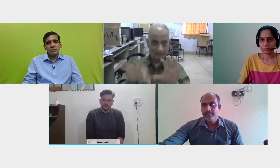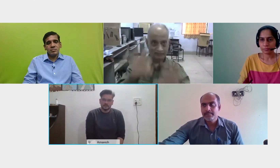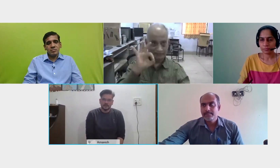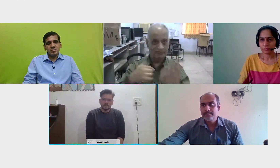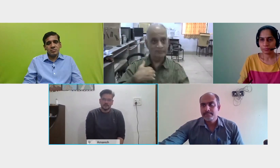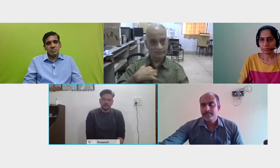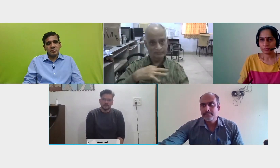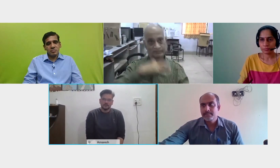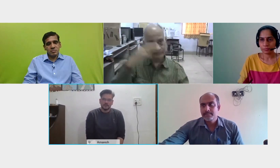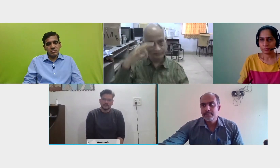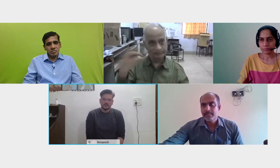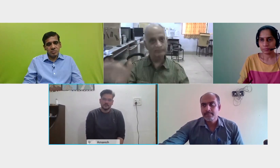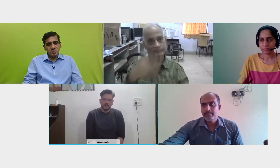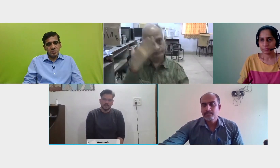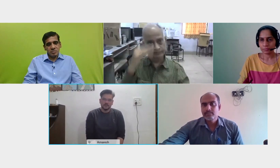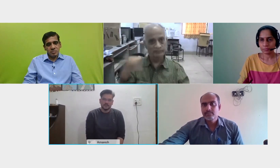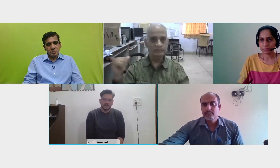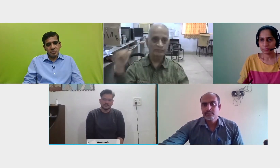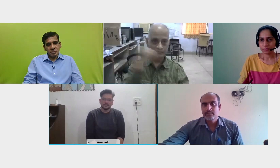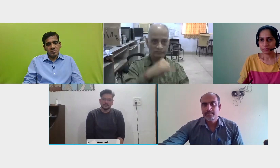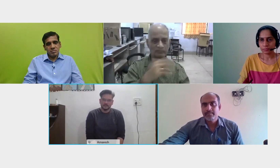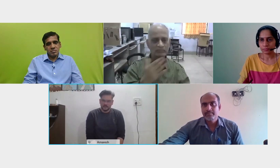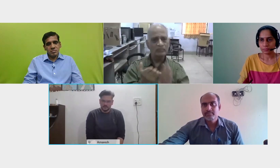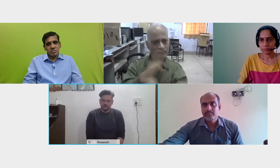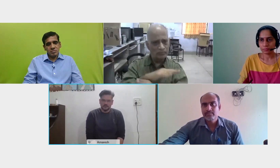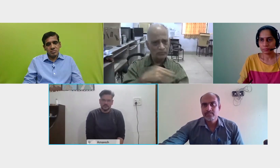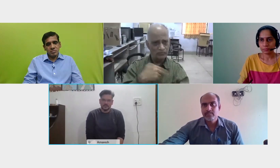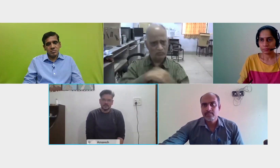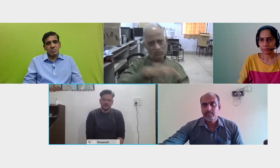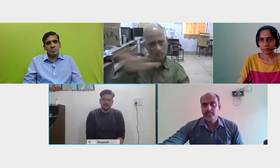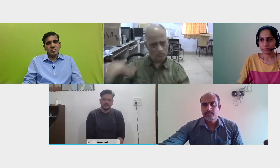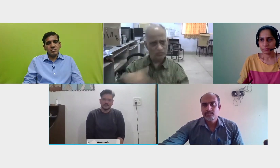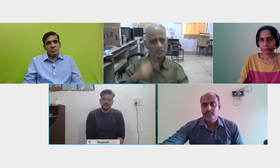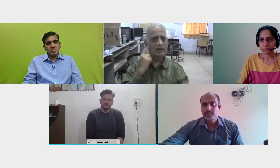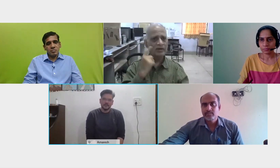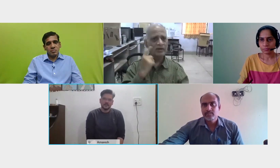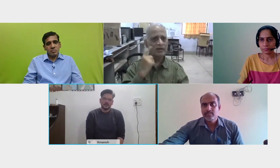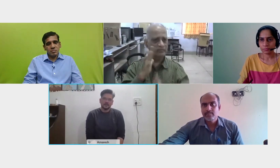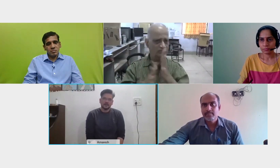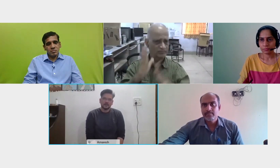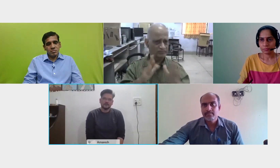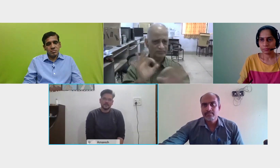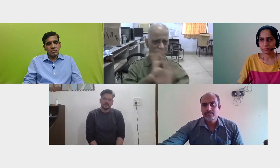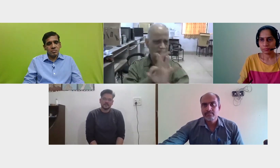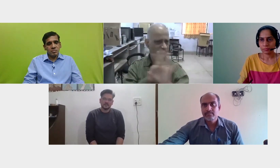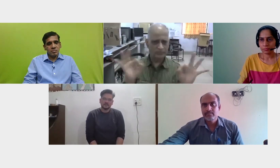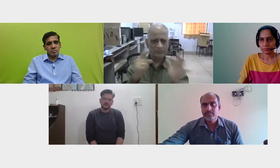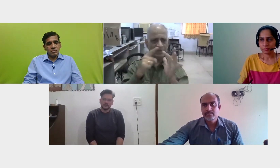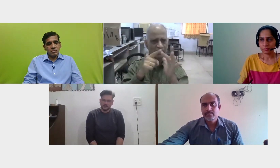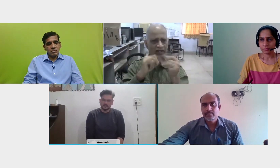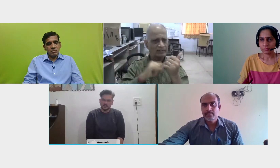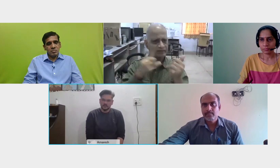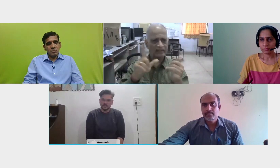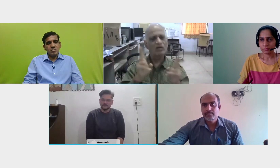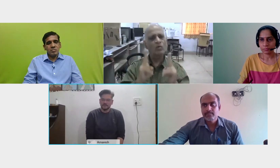the Olympics, when I was selected to represent the Indian team, all of us we were, all the